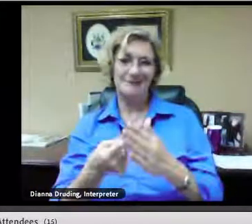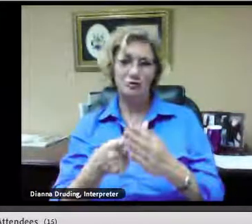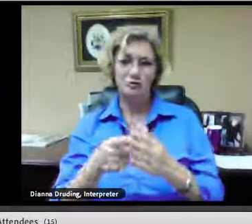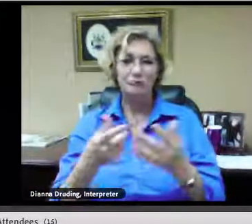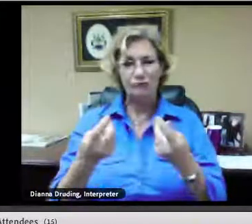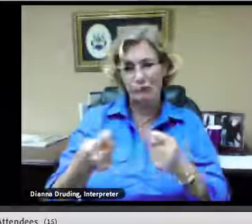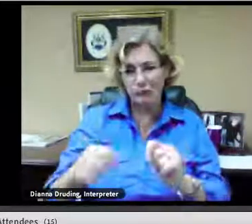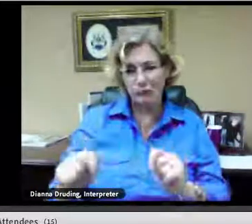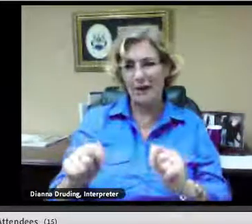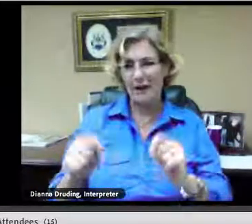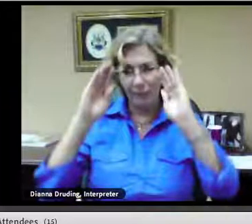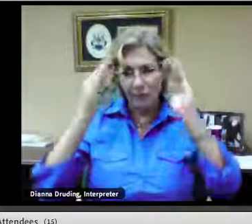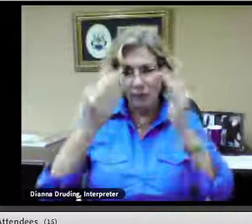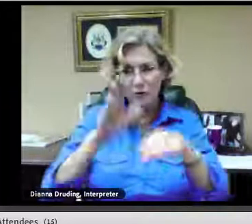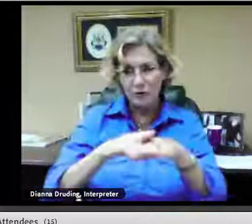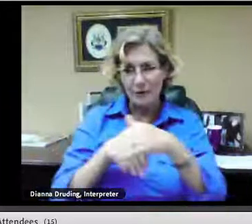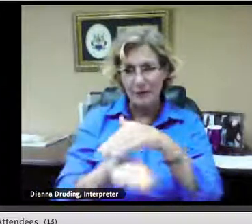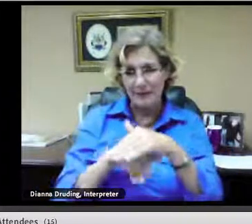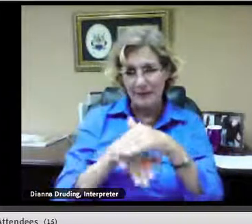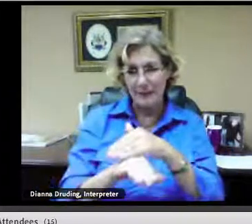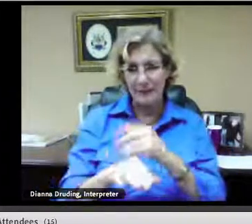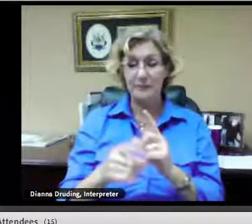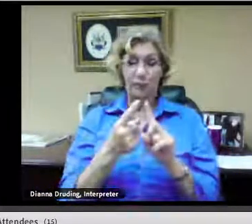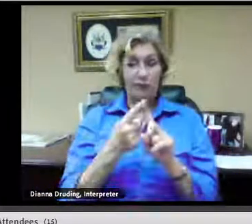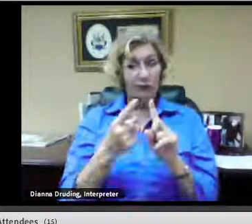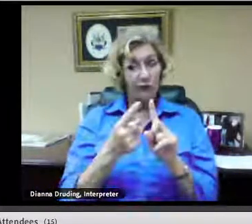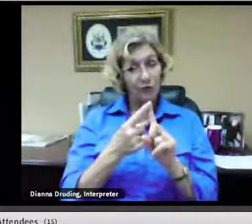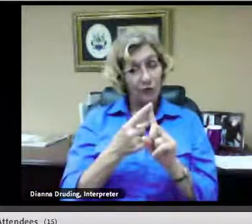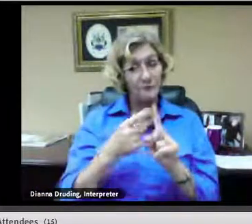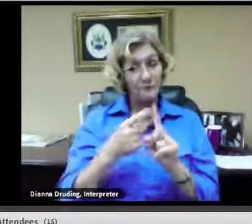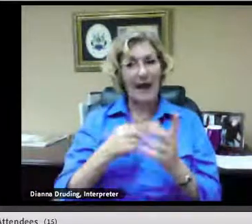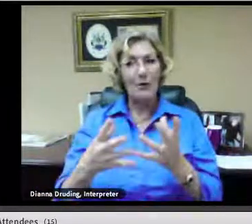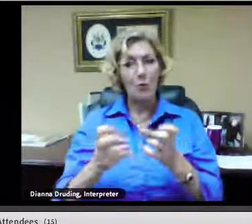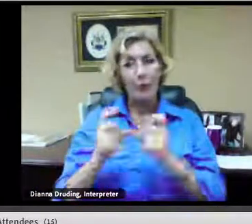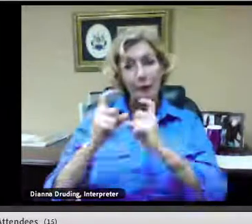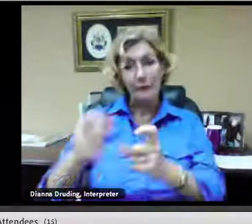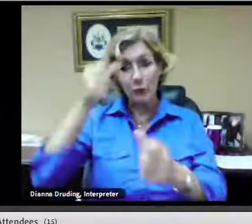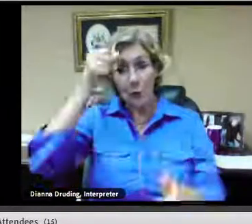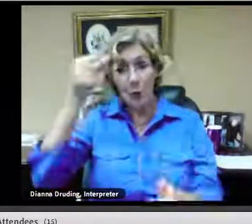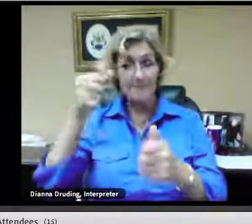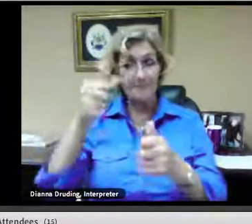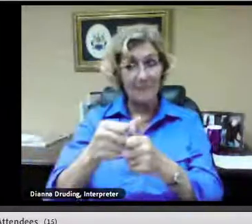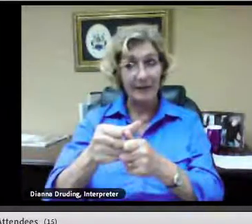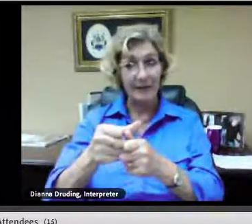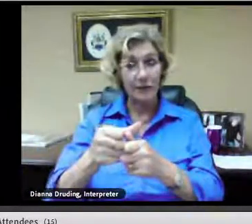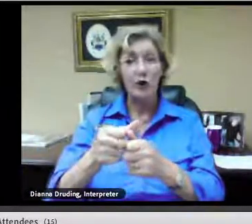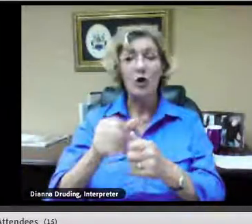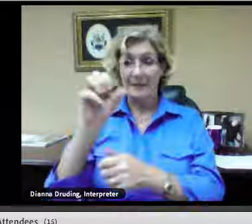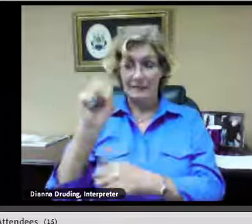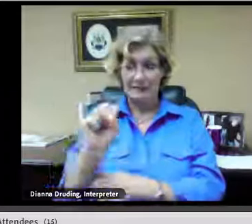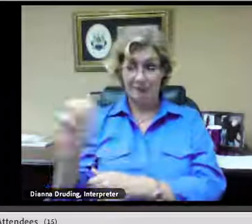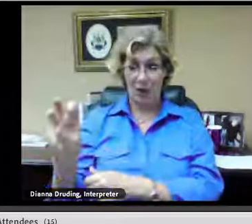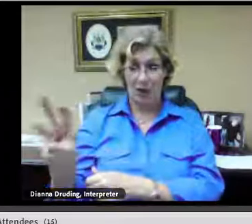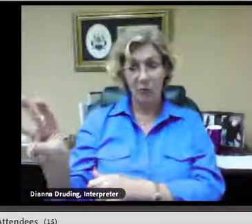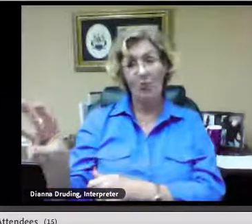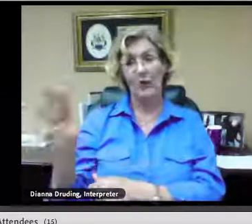So first, you know, I want to give you a very brief reminder of what other previous SWFLN resources are connected to accessibility.